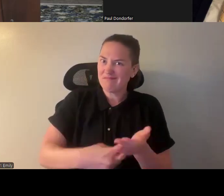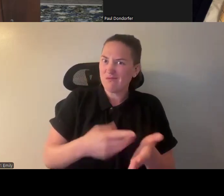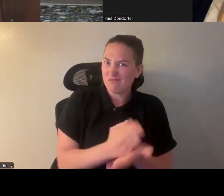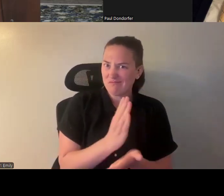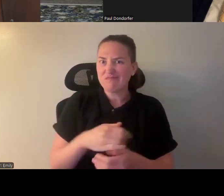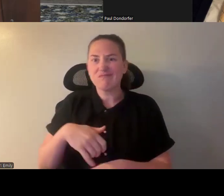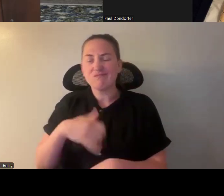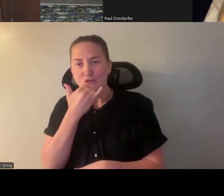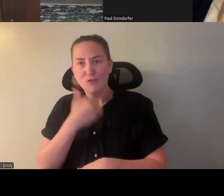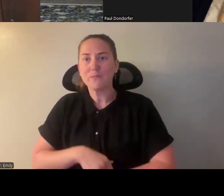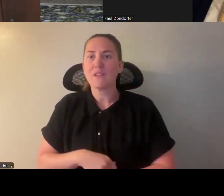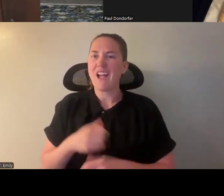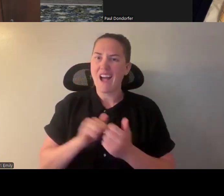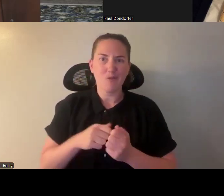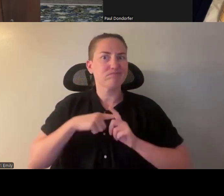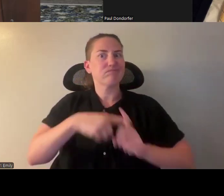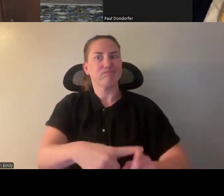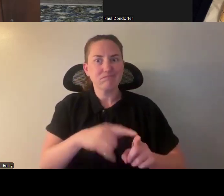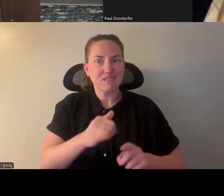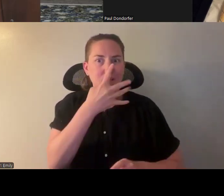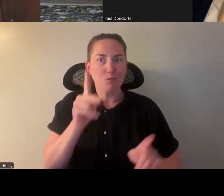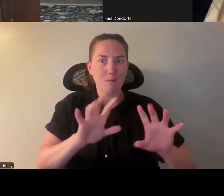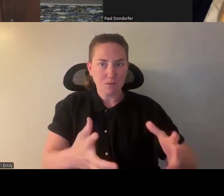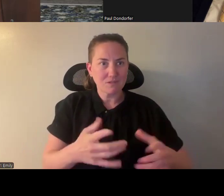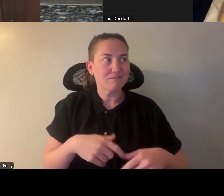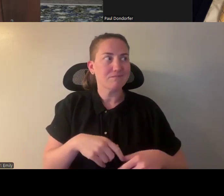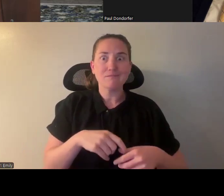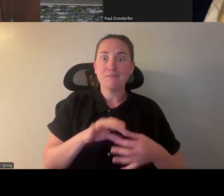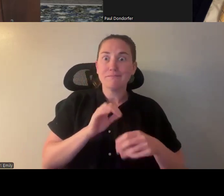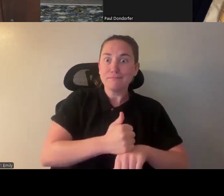immigrant population solely based on the color of their skin or based or solely because they look